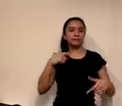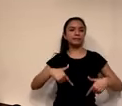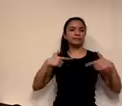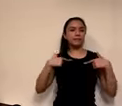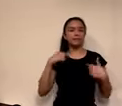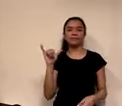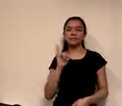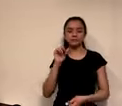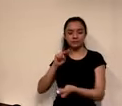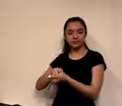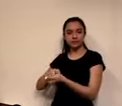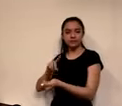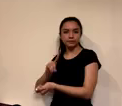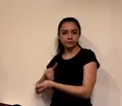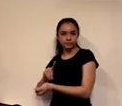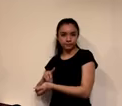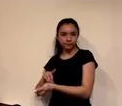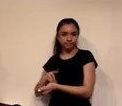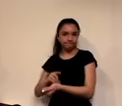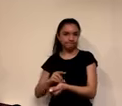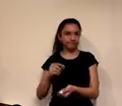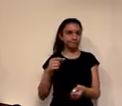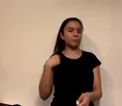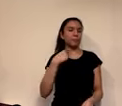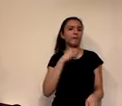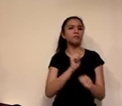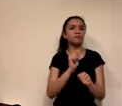we play a crucial role in the process of providing personalized care.